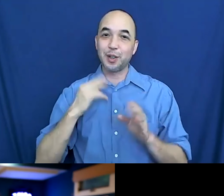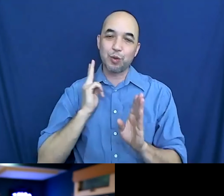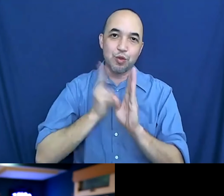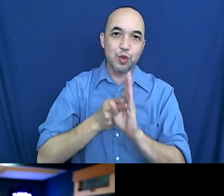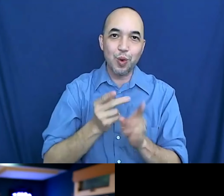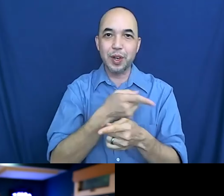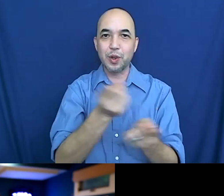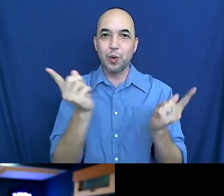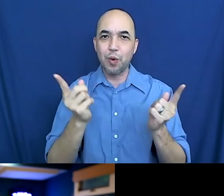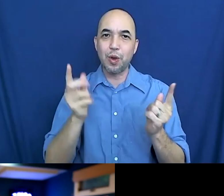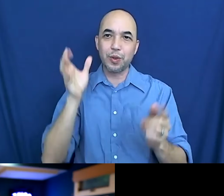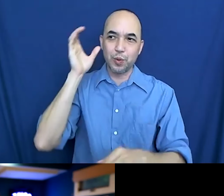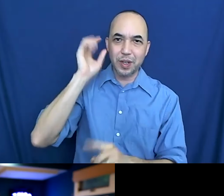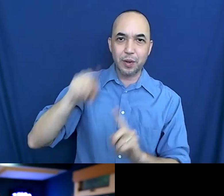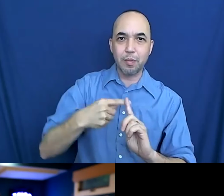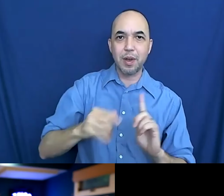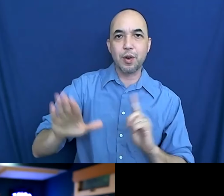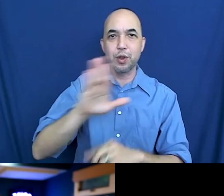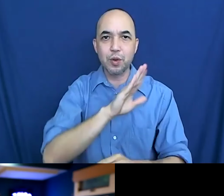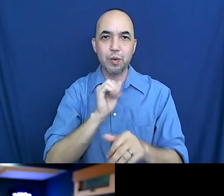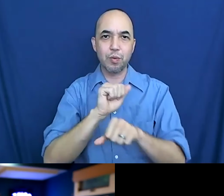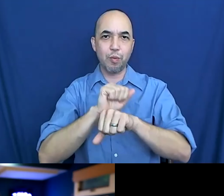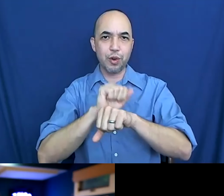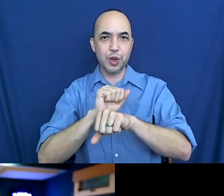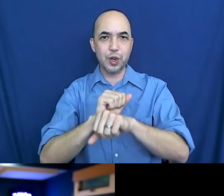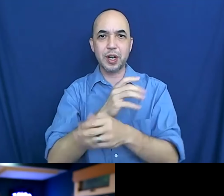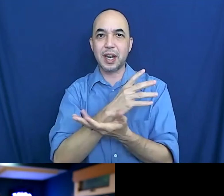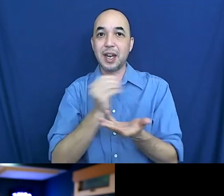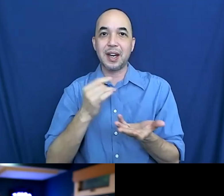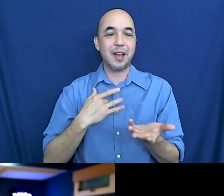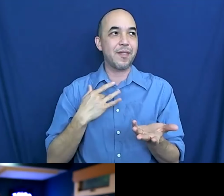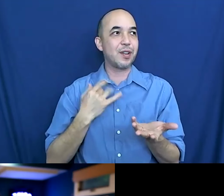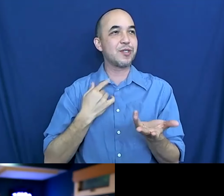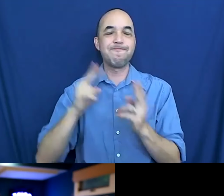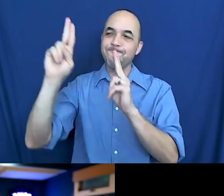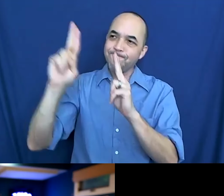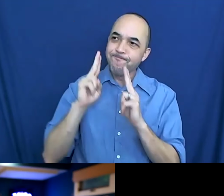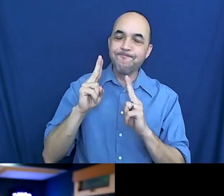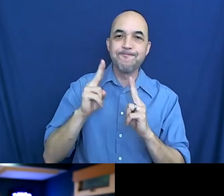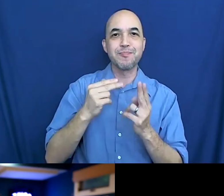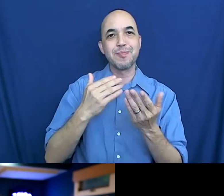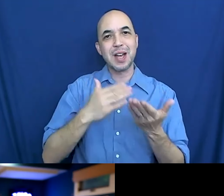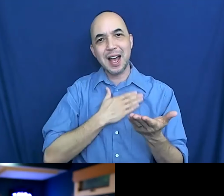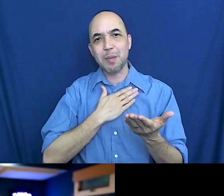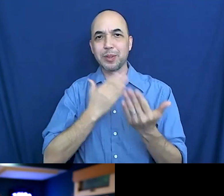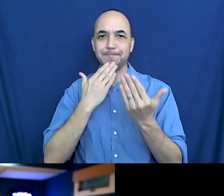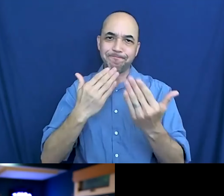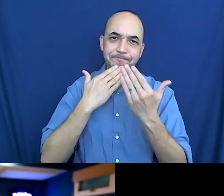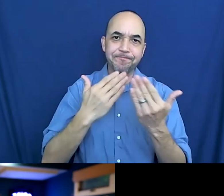JUST TO BE PART OF THIS GROUP AND HEAR ABOUT THE WORK YOU ALL ARE DOING, I'M SO HONORED AND GRATEFUL TO BE HERE.